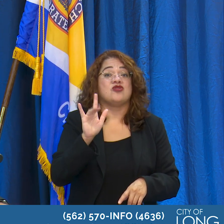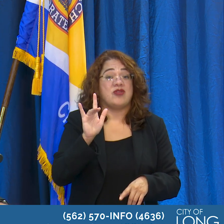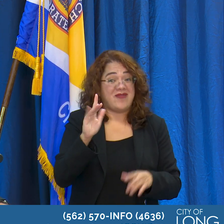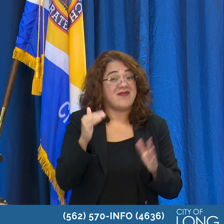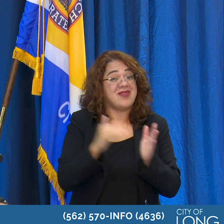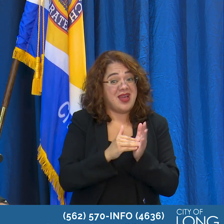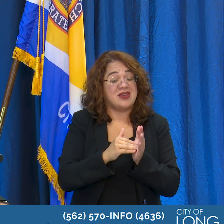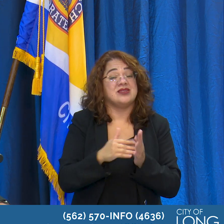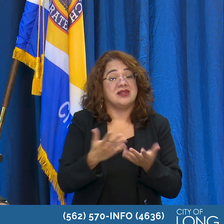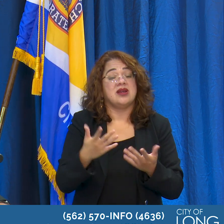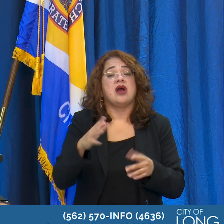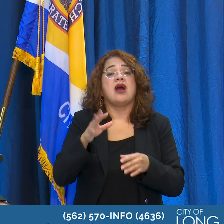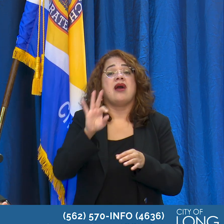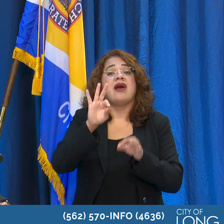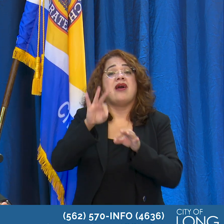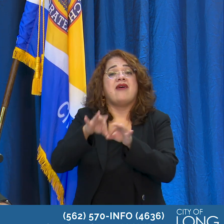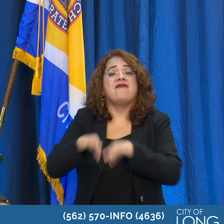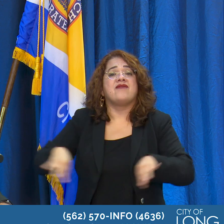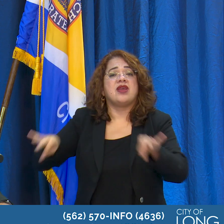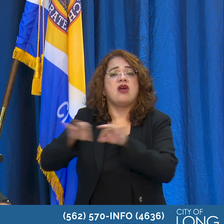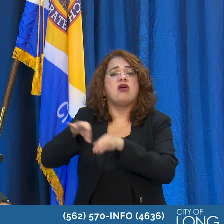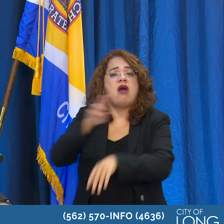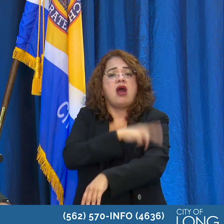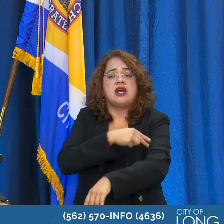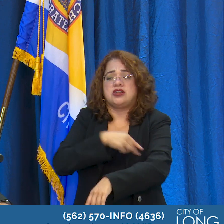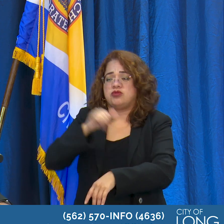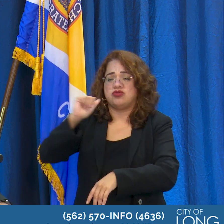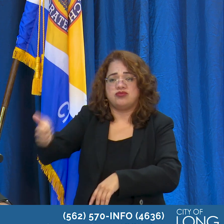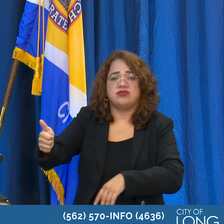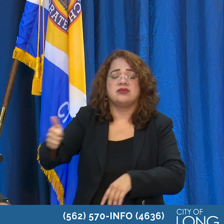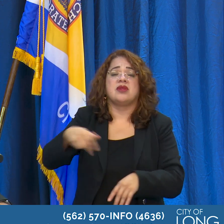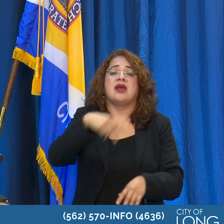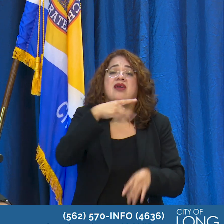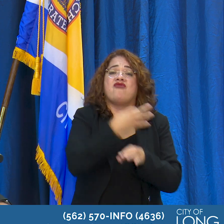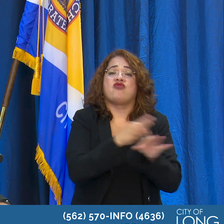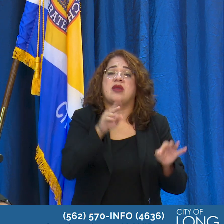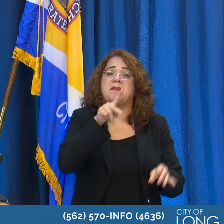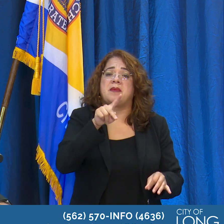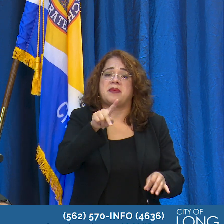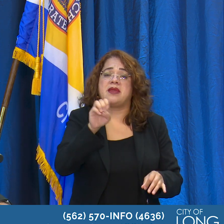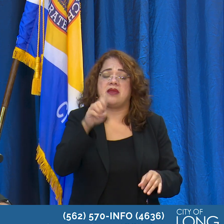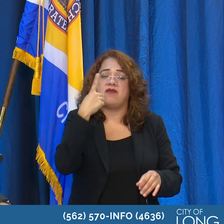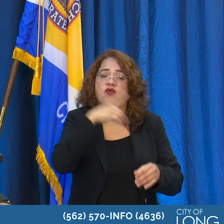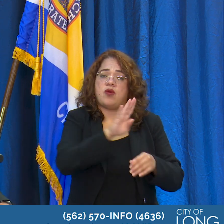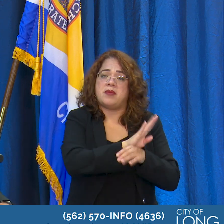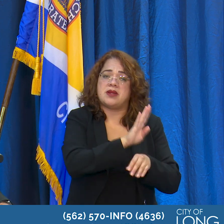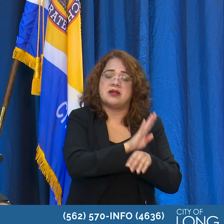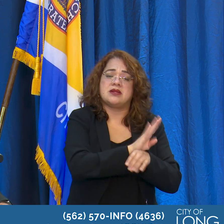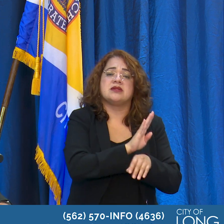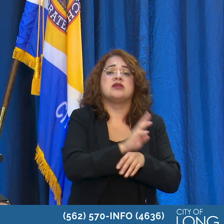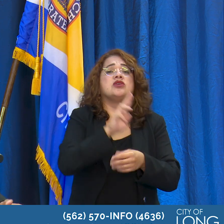a field hospital. We've passed out free PPE to small businesses, to nursing homes, to clinics. We have a